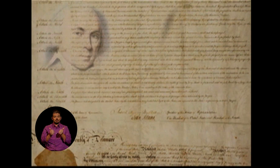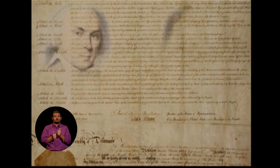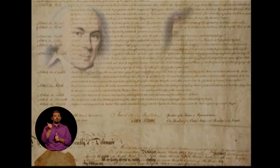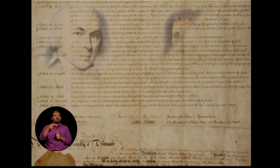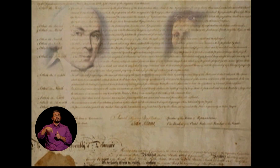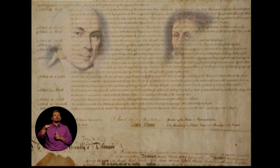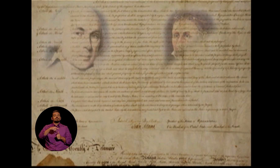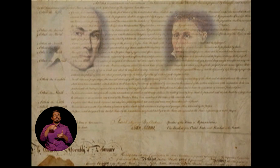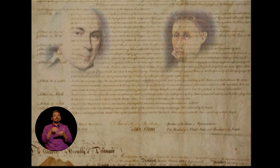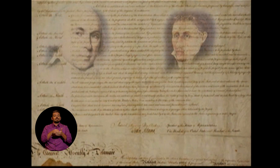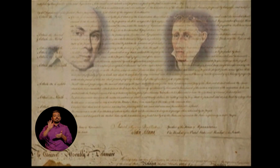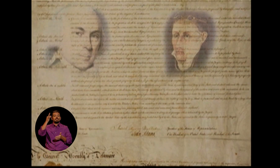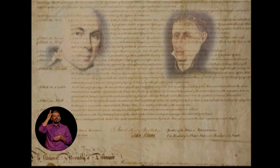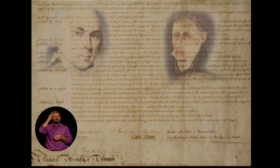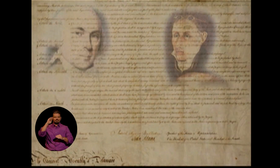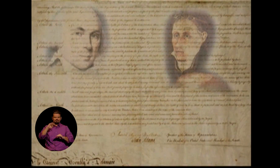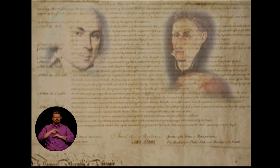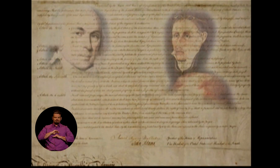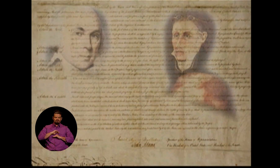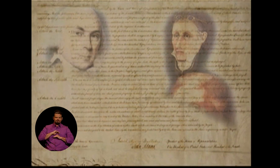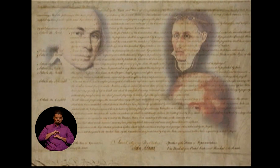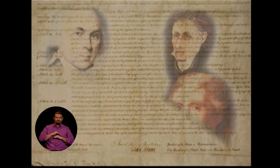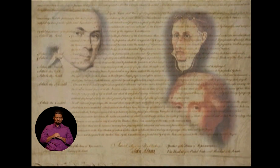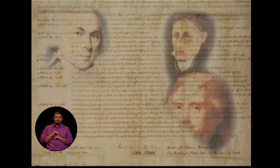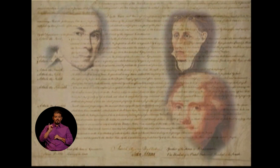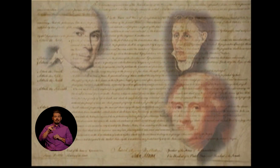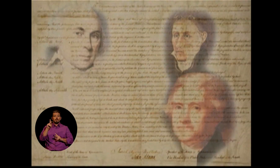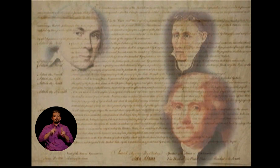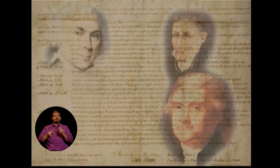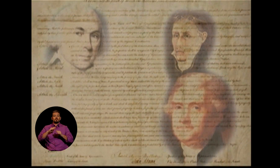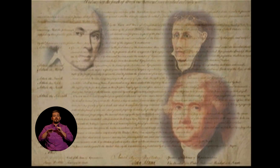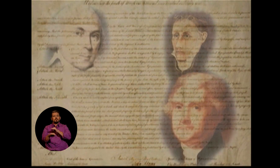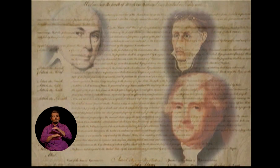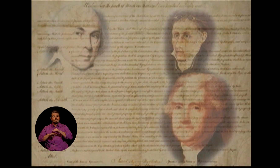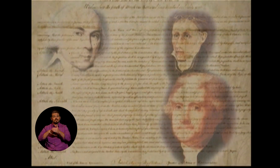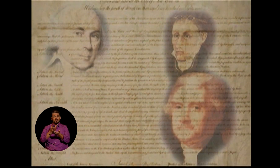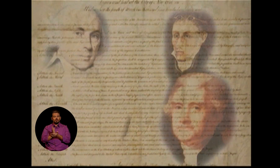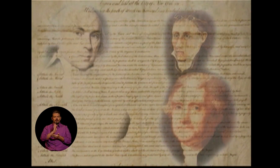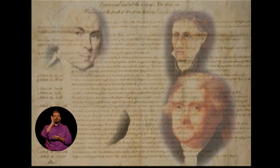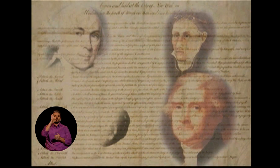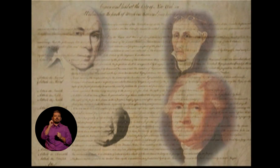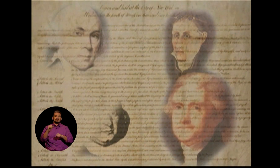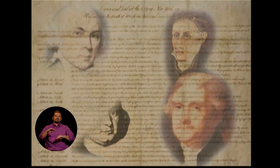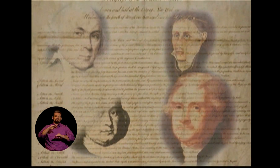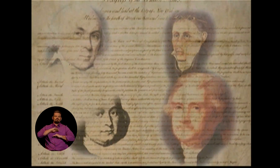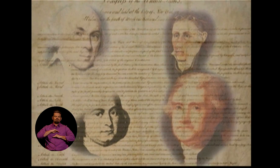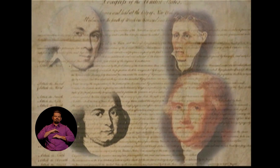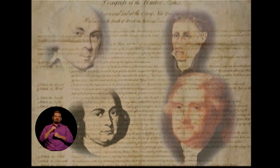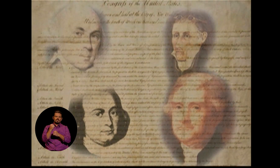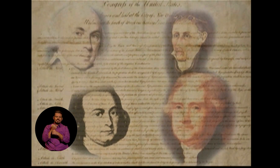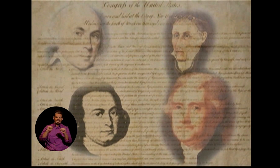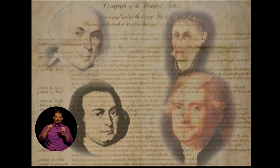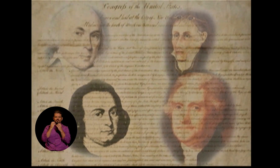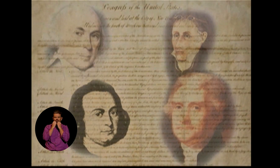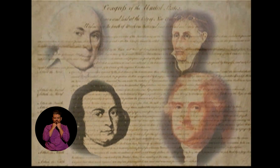MOST OF THE ANTI-FEDERALISTS WERE SATISFIED THAT THE PEOPLE'S FUNDAMENTAL RIGHTS WOULD BE SAFEGUARDED.